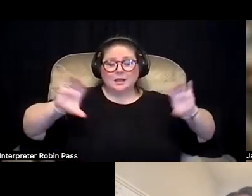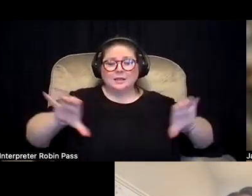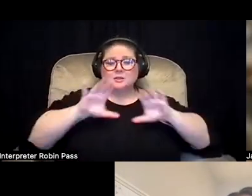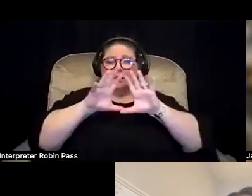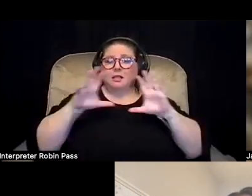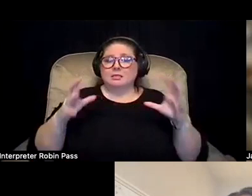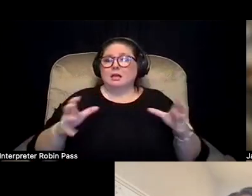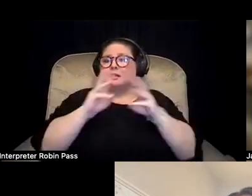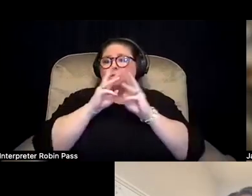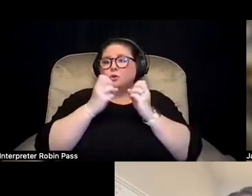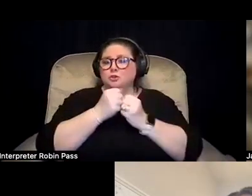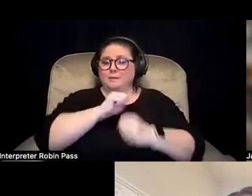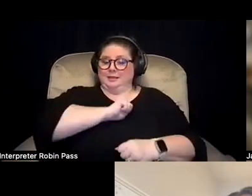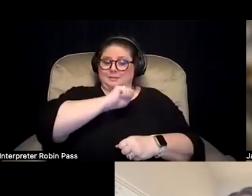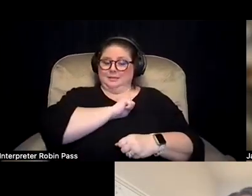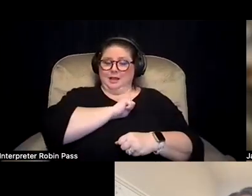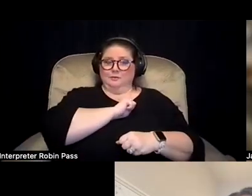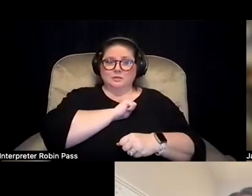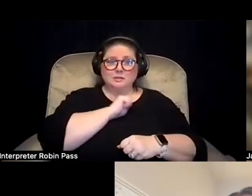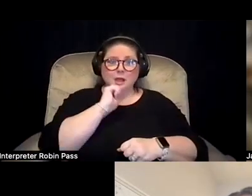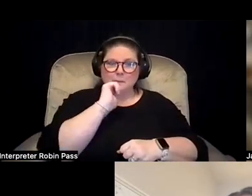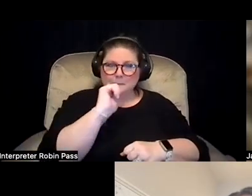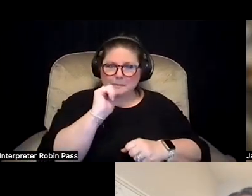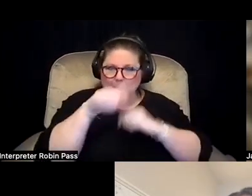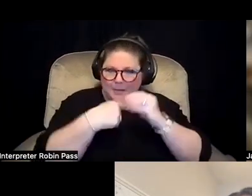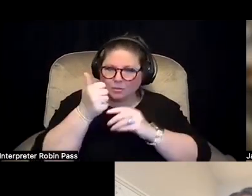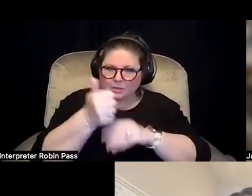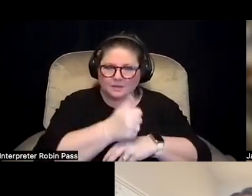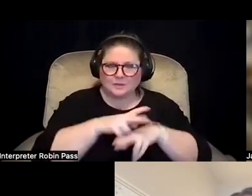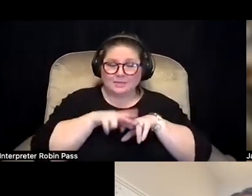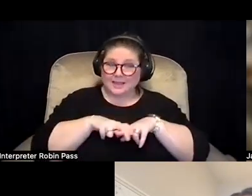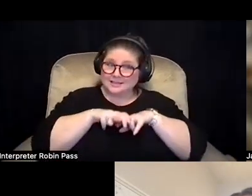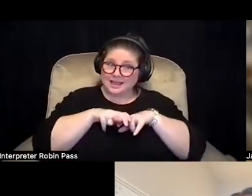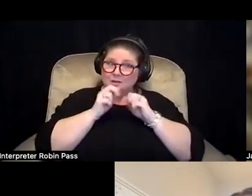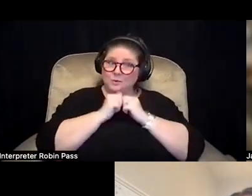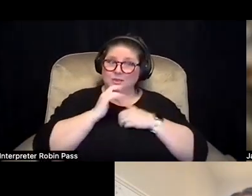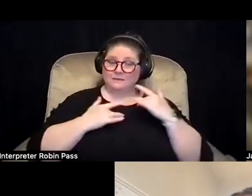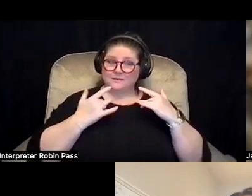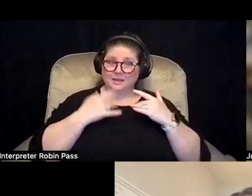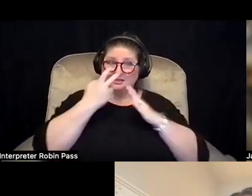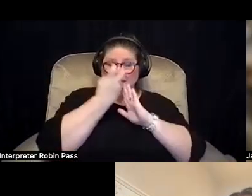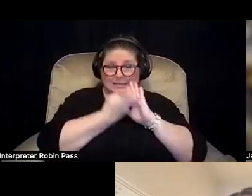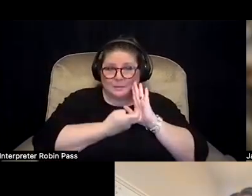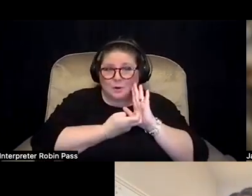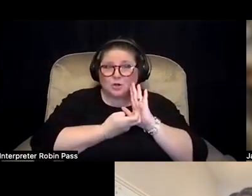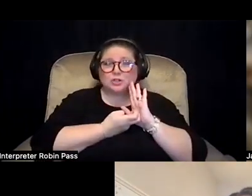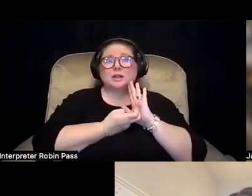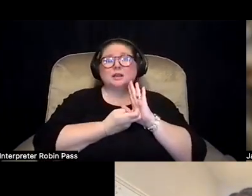um and they they sat with feelings they were in a deep immersion of his immersion of history and